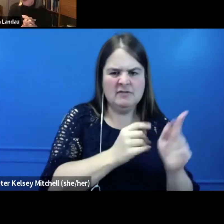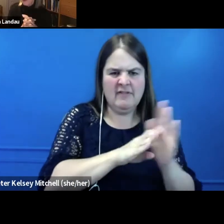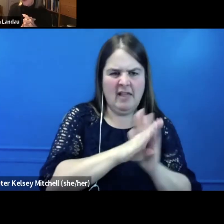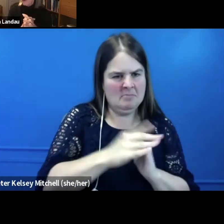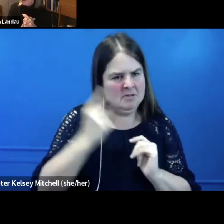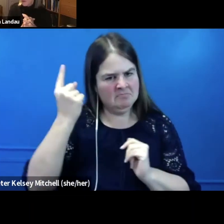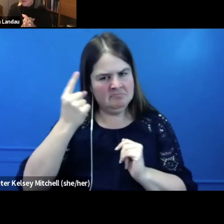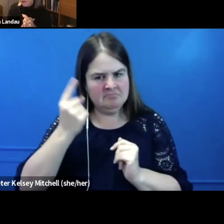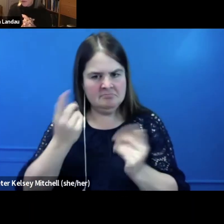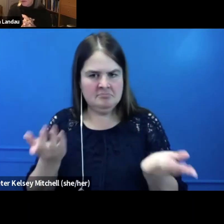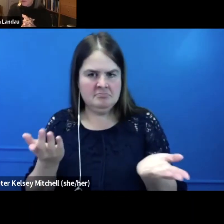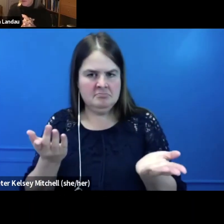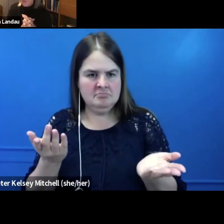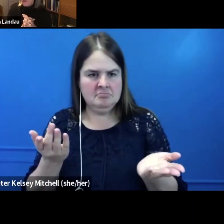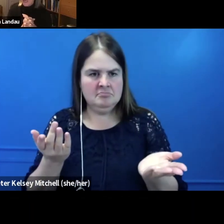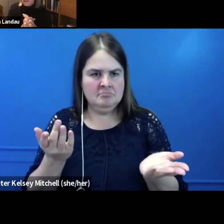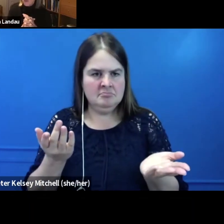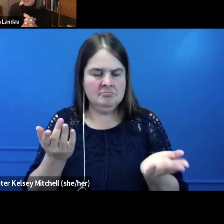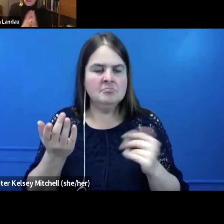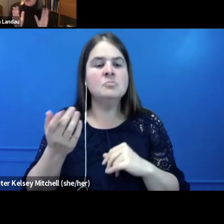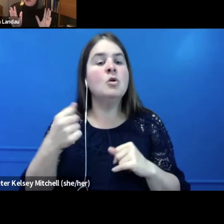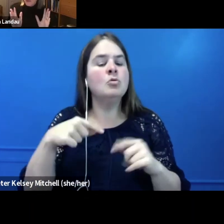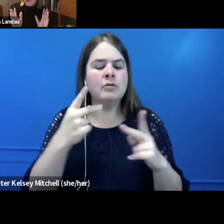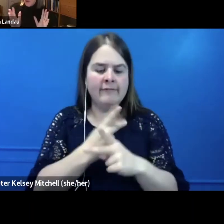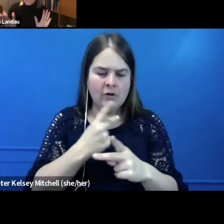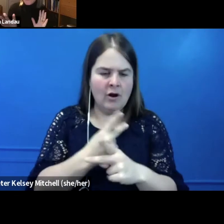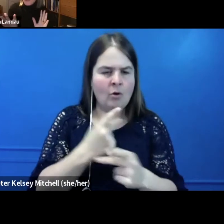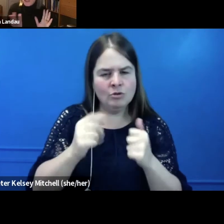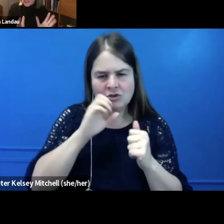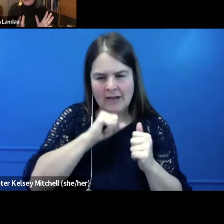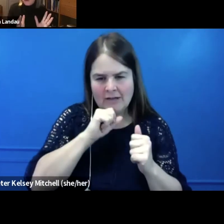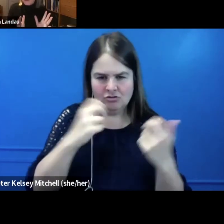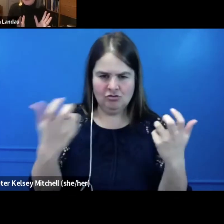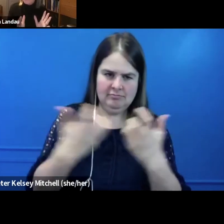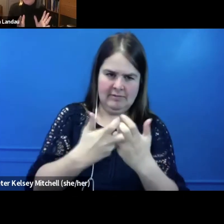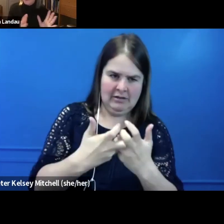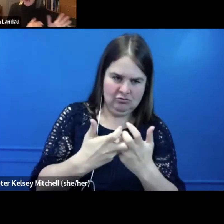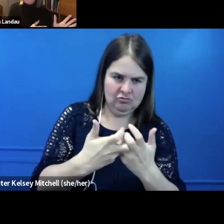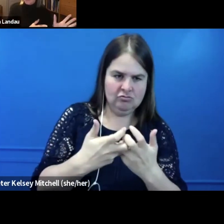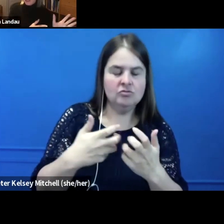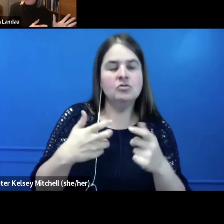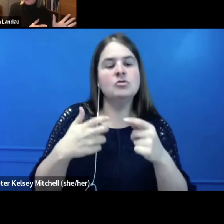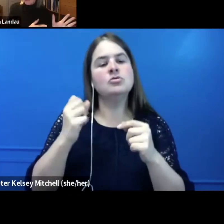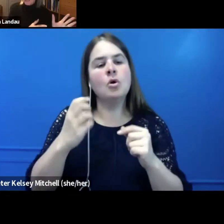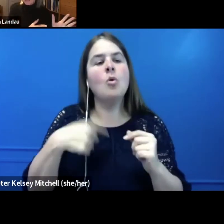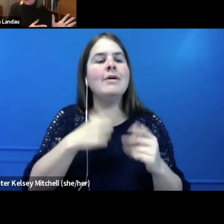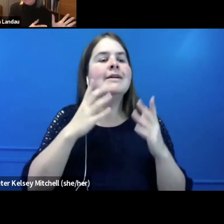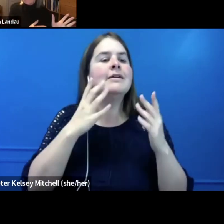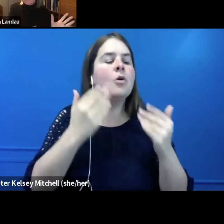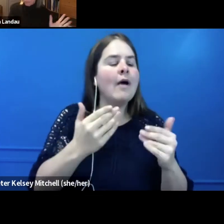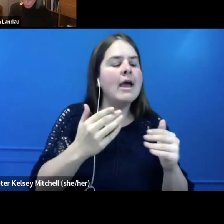who are 12 years old and so we said they're worse than six-year-olds let's